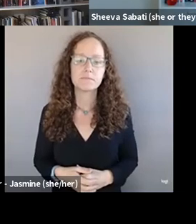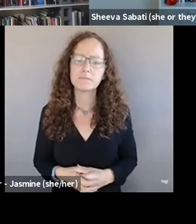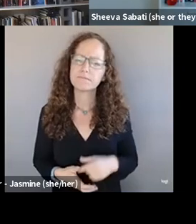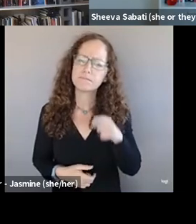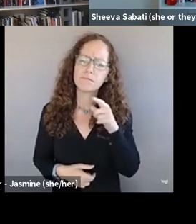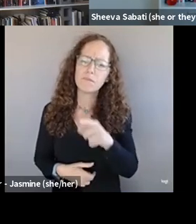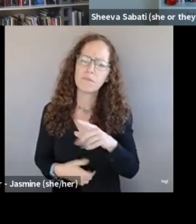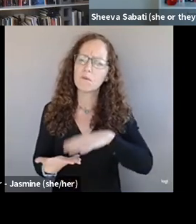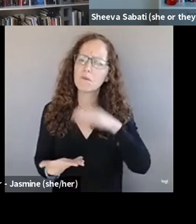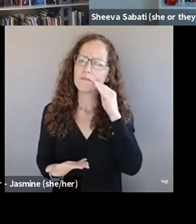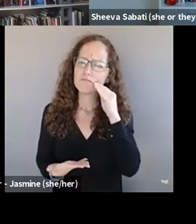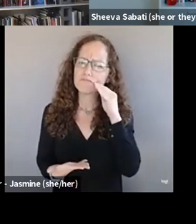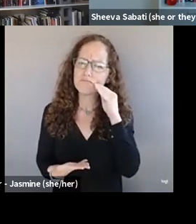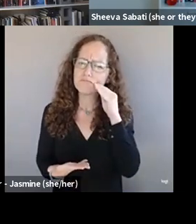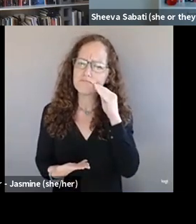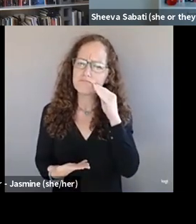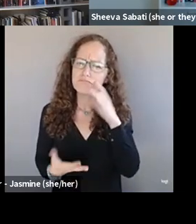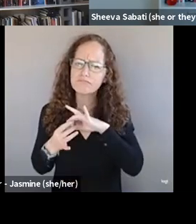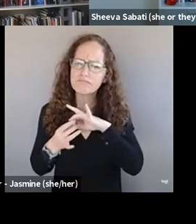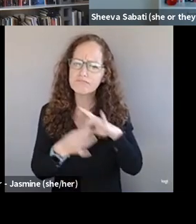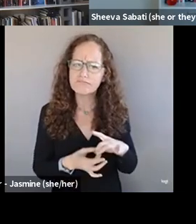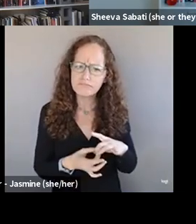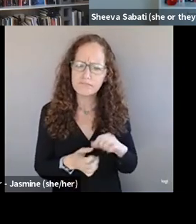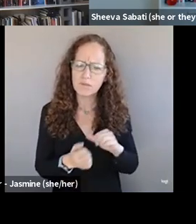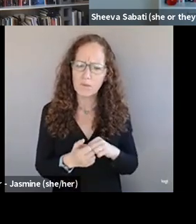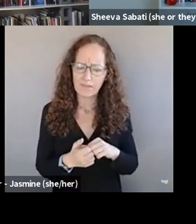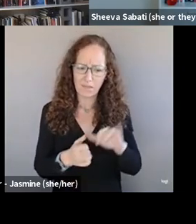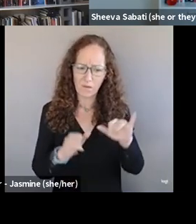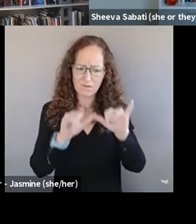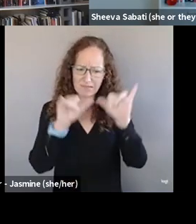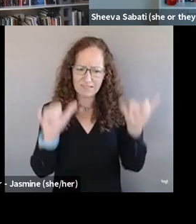in terms of how to keep these systems from grinding the soul